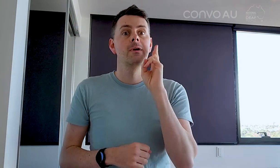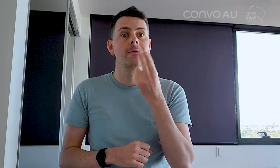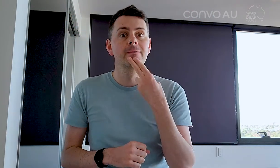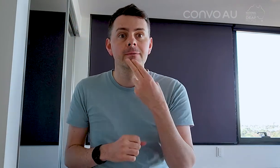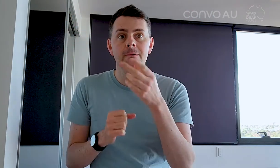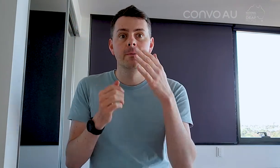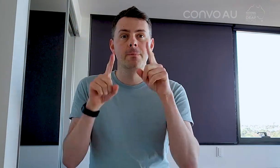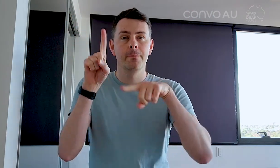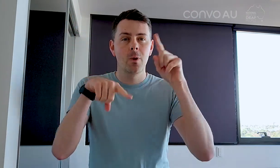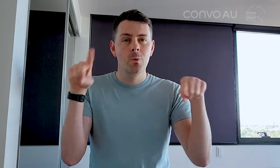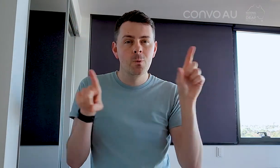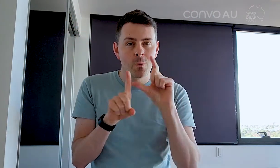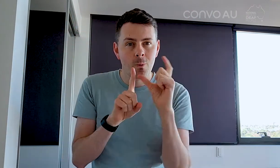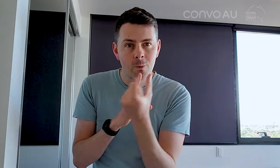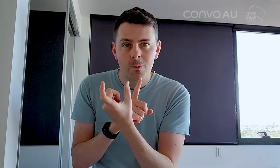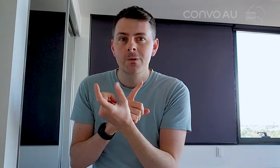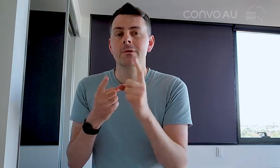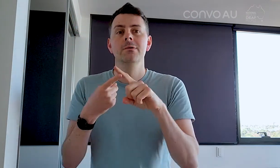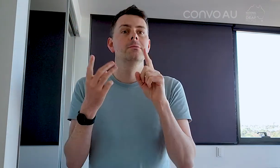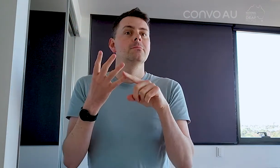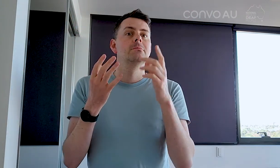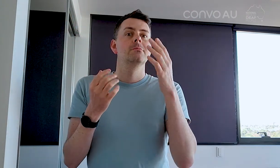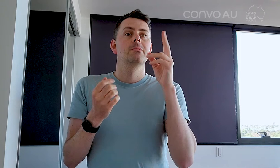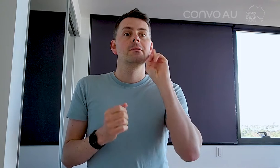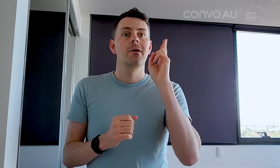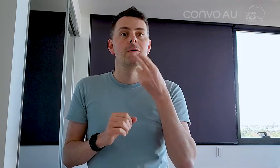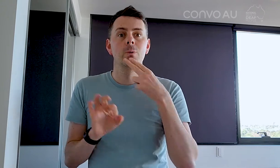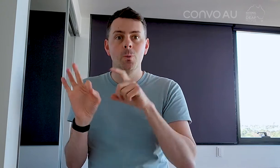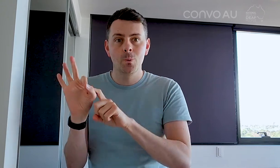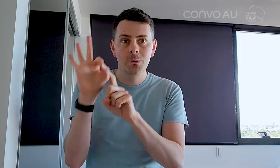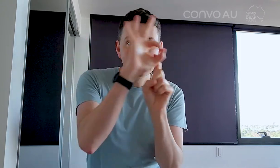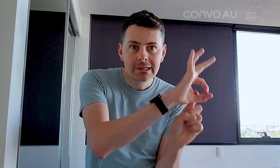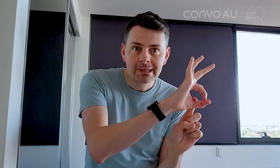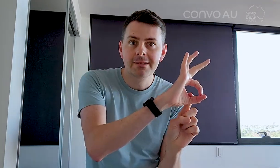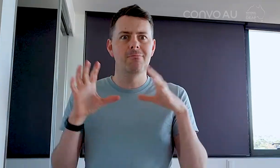Deaf people from other cultural backgrounds, Deaf Queer and many more….